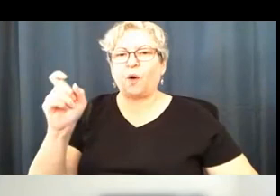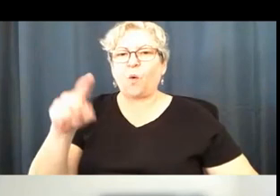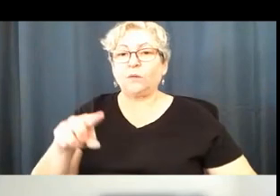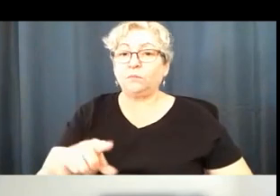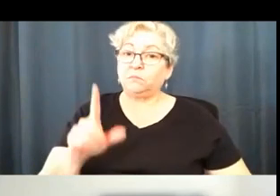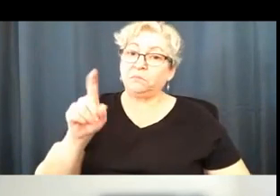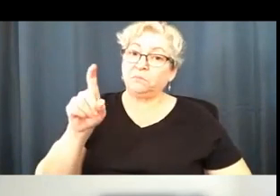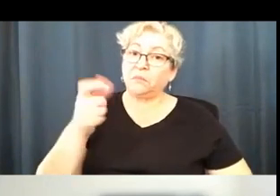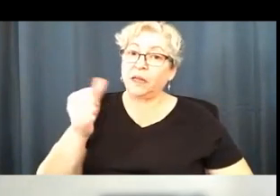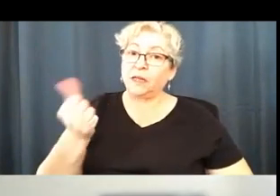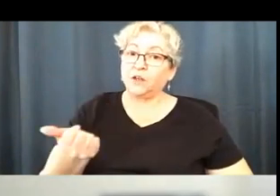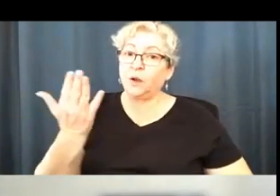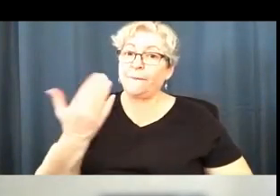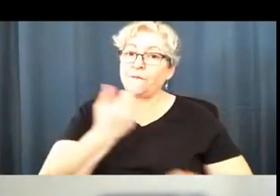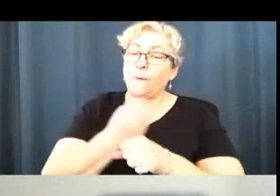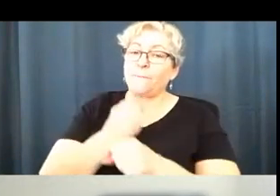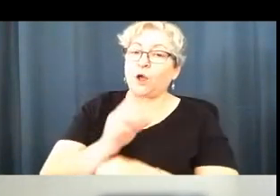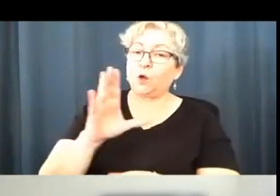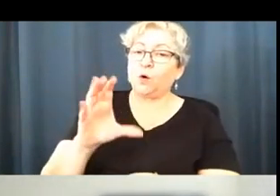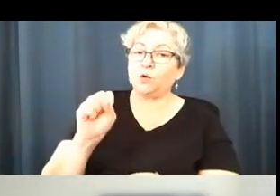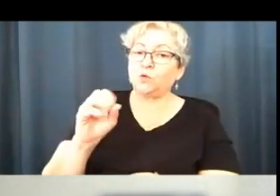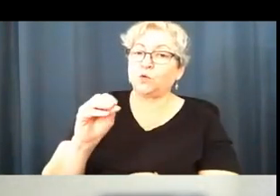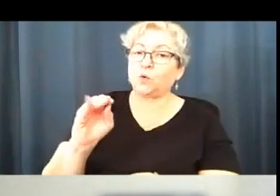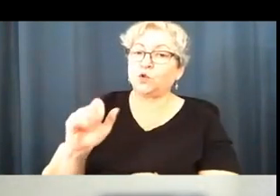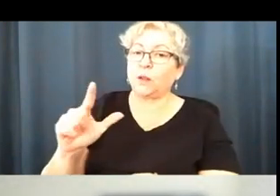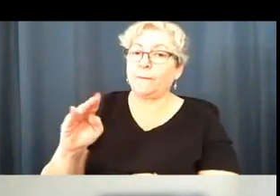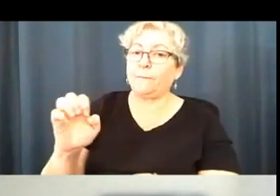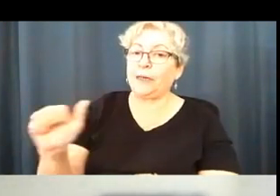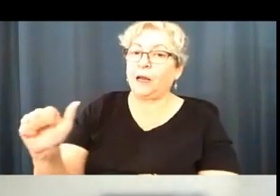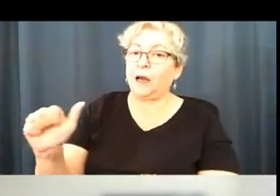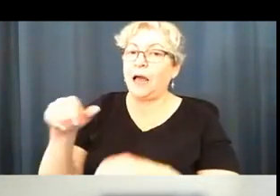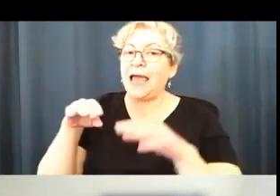for making your social media accessible or more accessible?